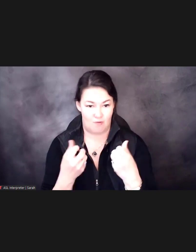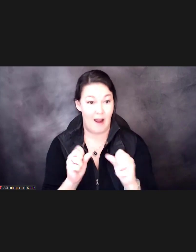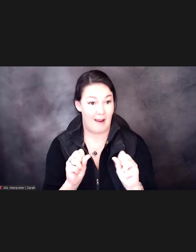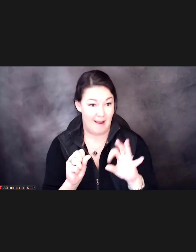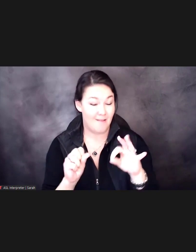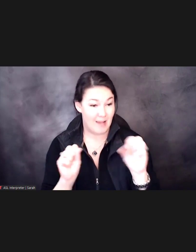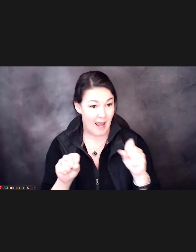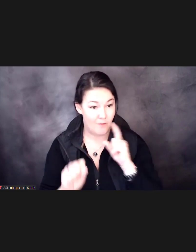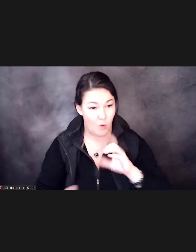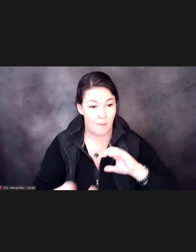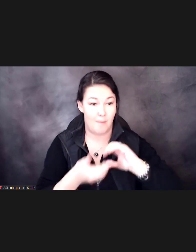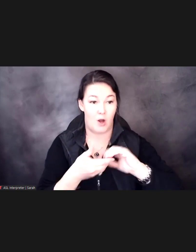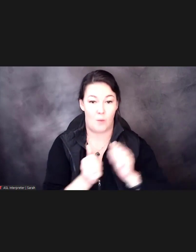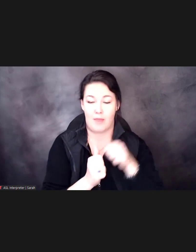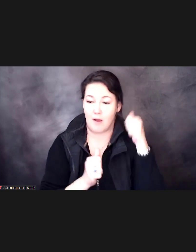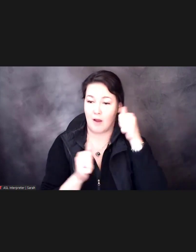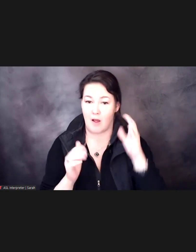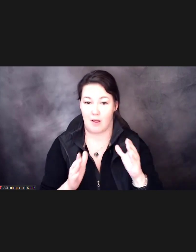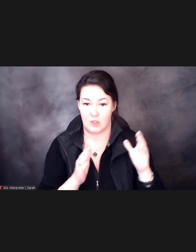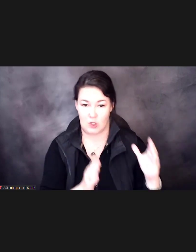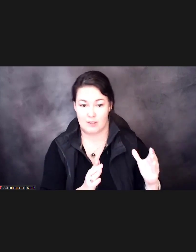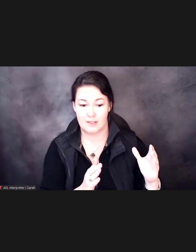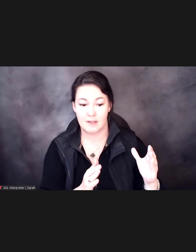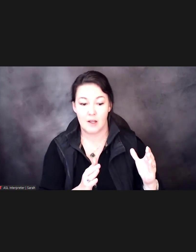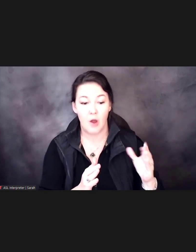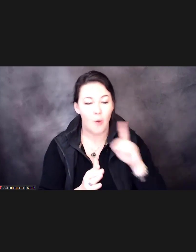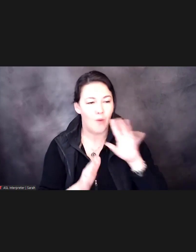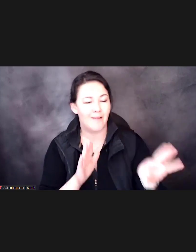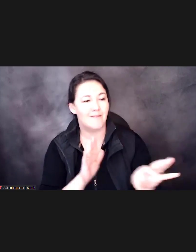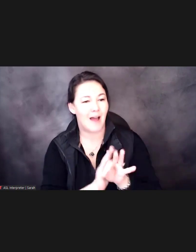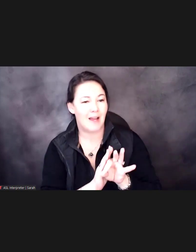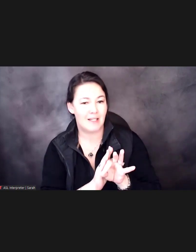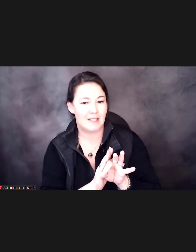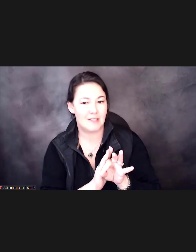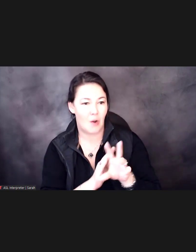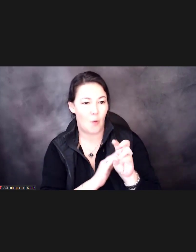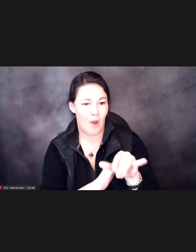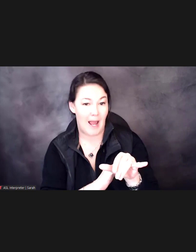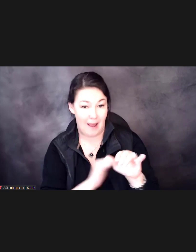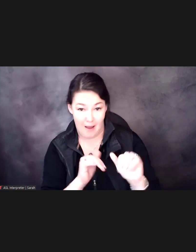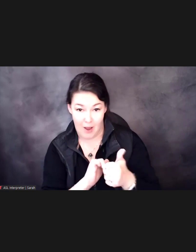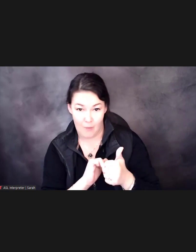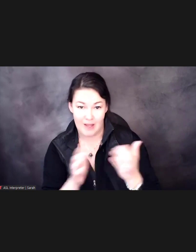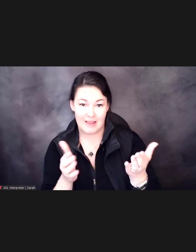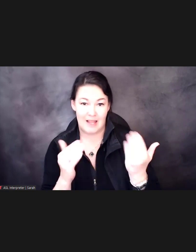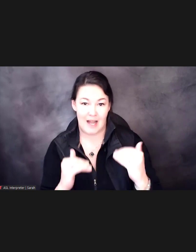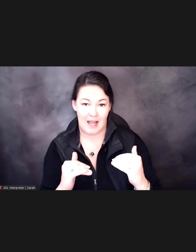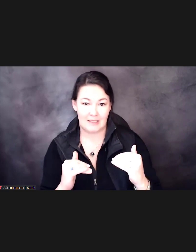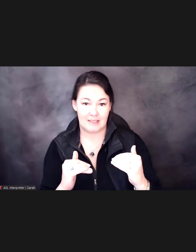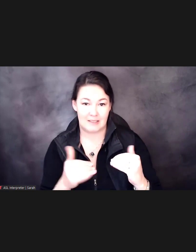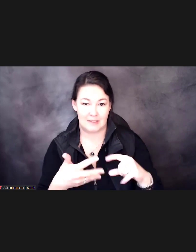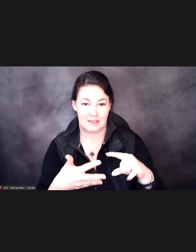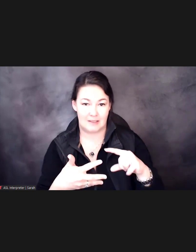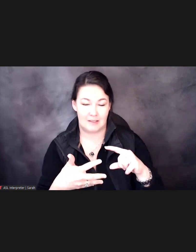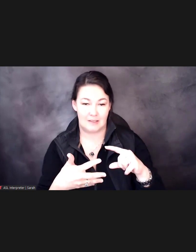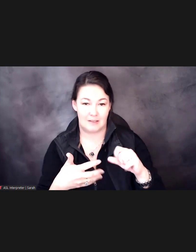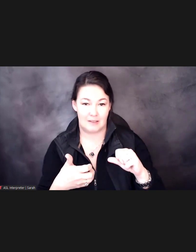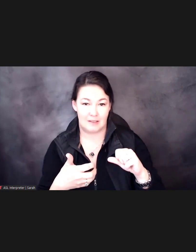try, if you can, to part partner with an audiologist, you'll find a way to do that through that next drop-down drop-down.